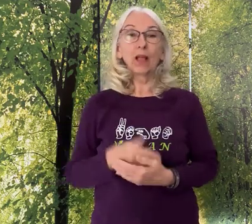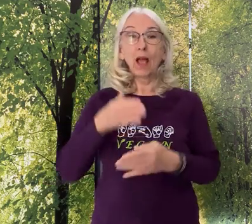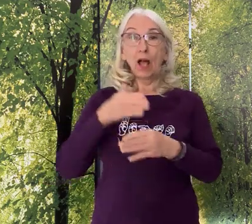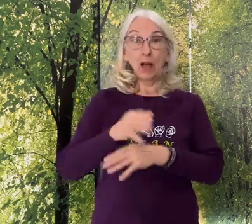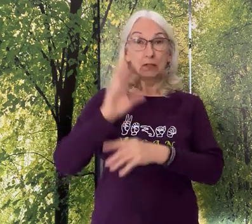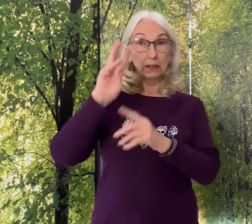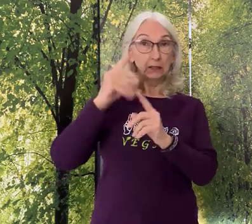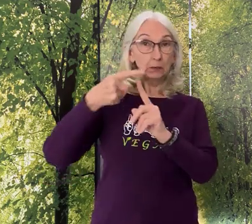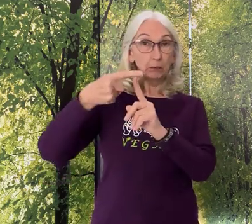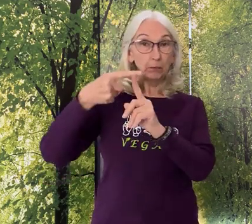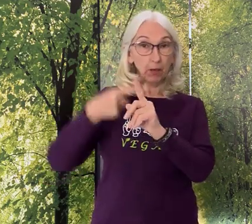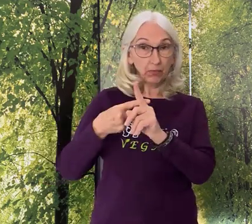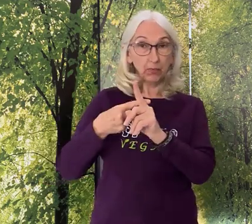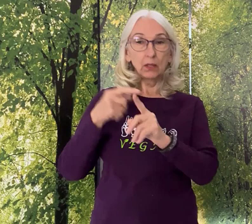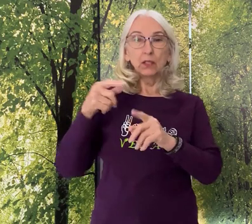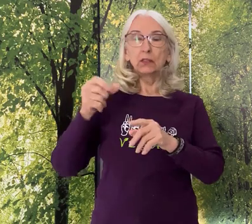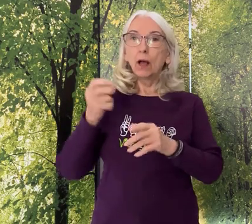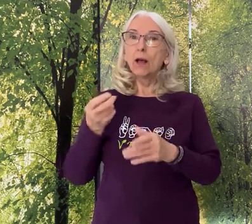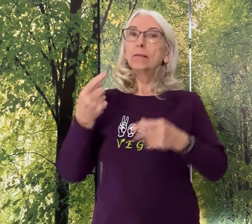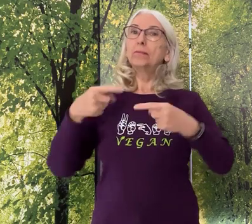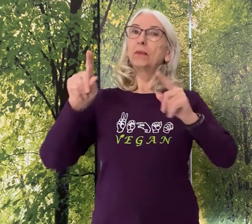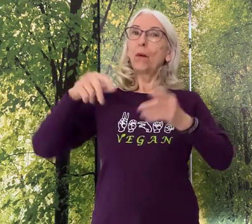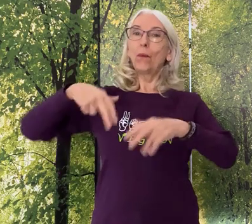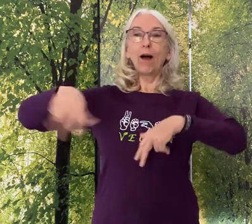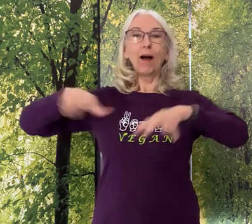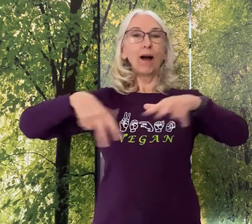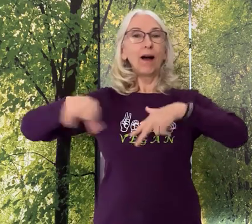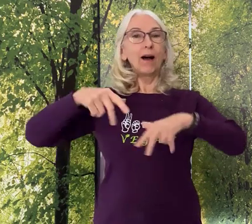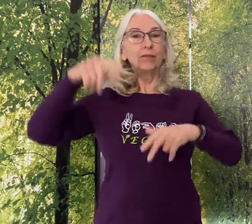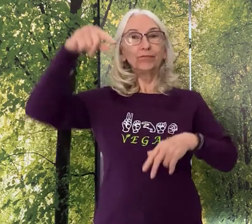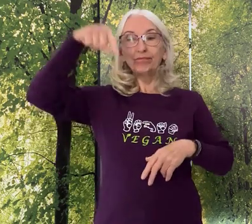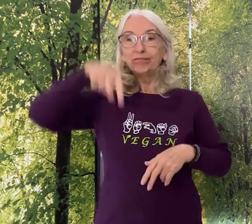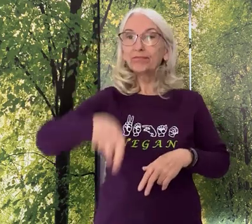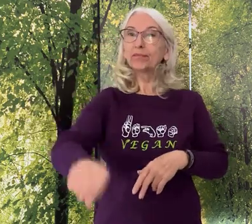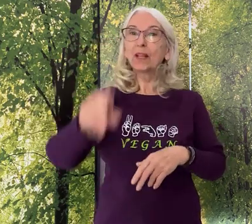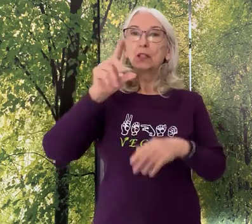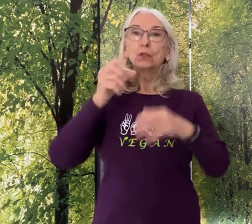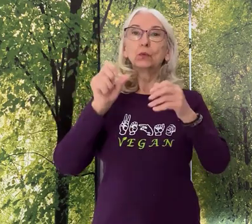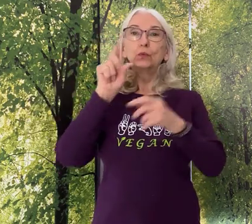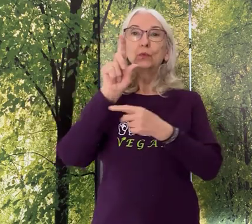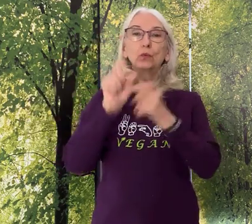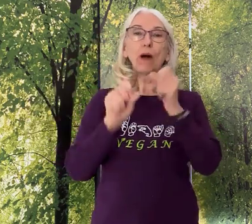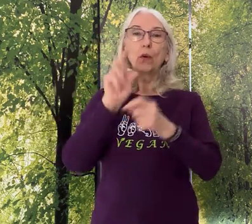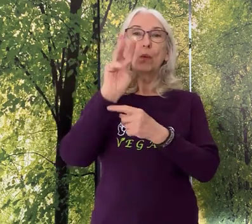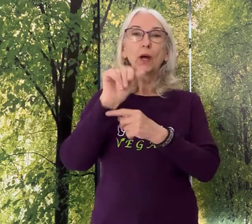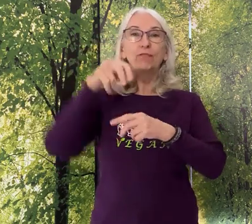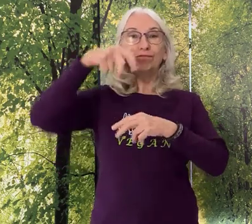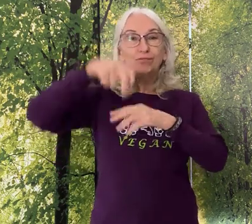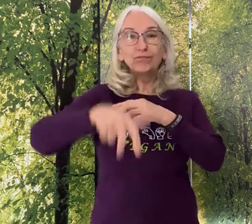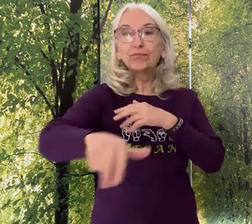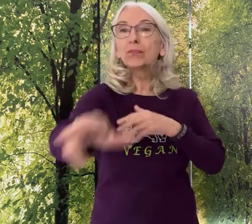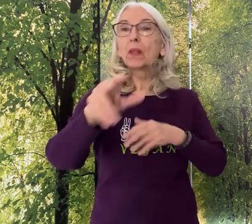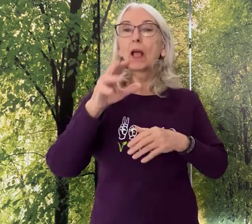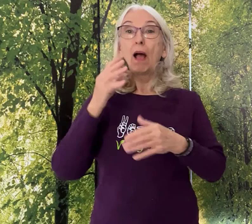After six months, she was walking up and down the driveway.